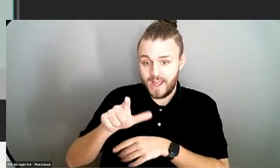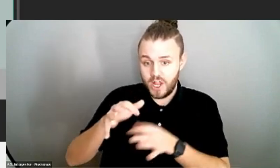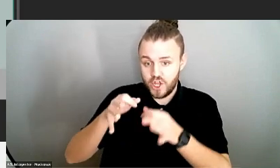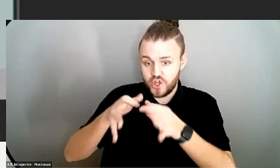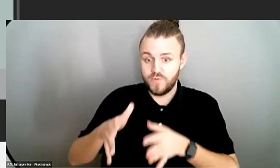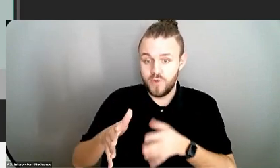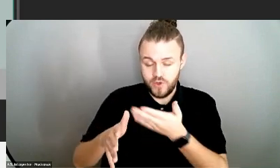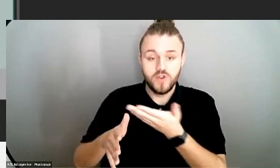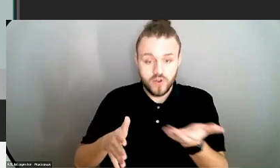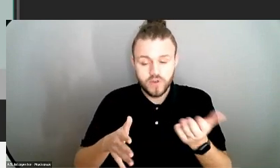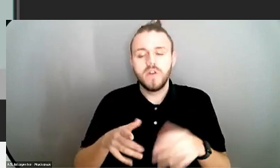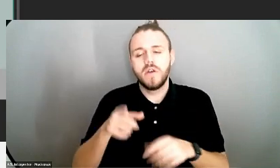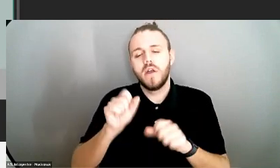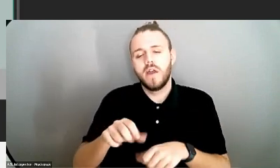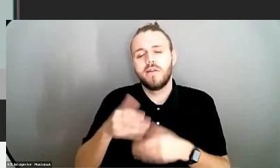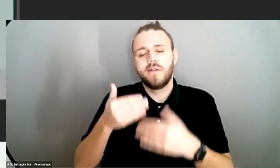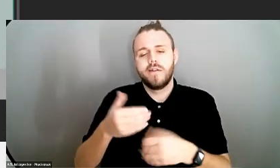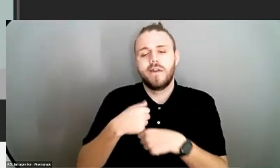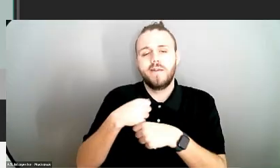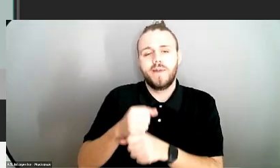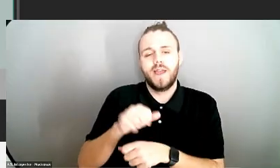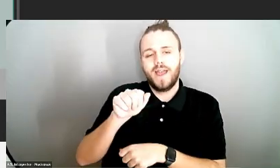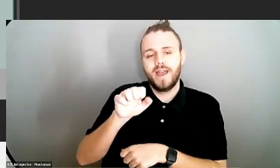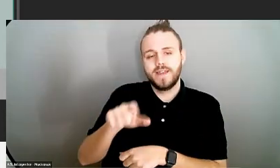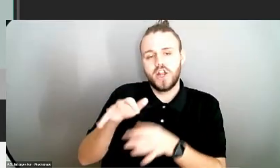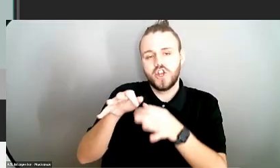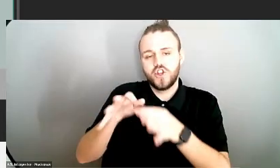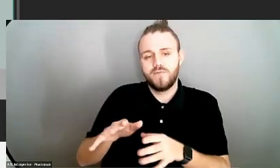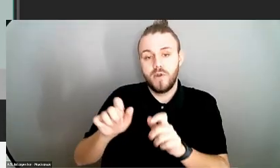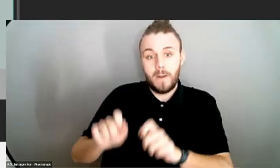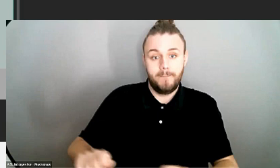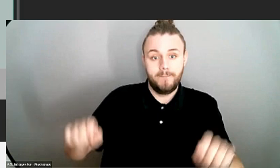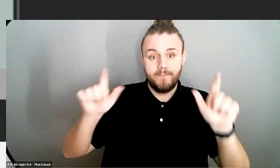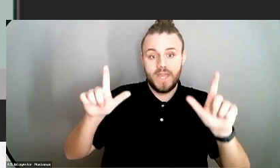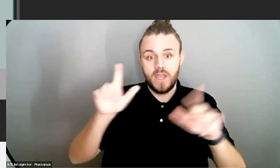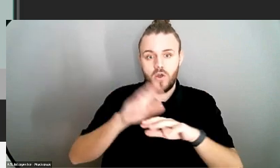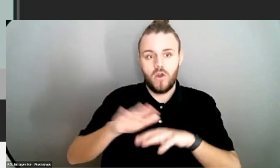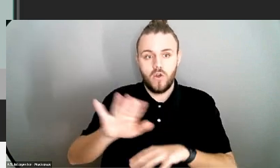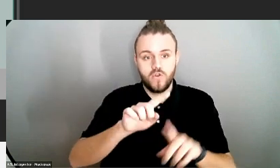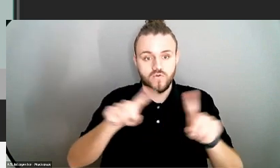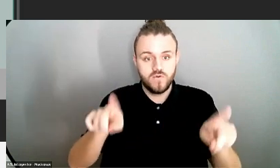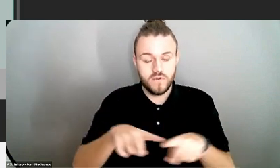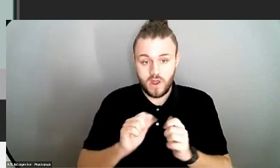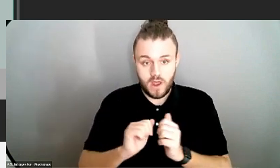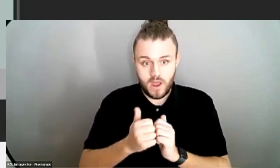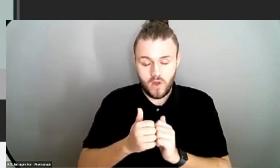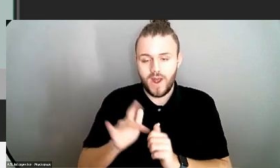you can make the ASL interpreter larger by taking your cursor,